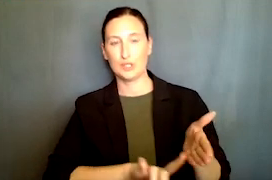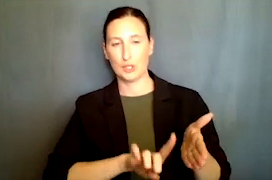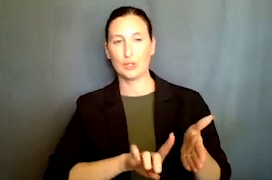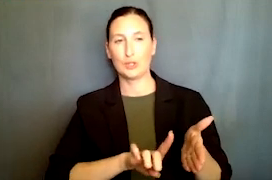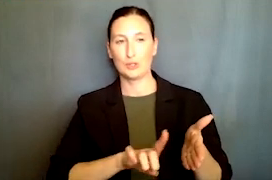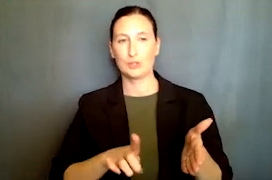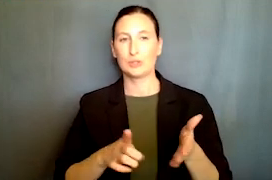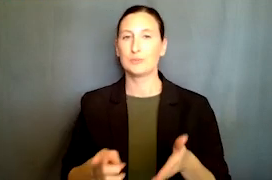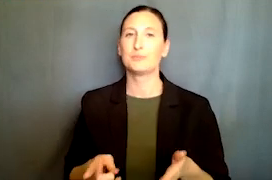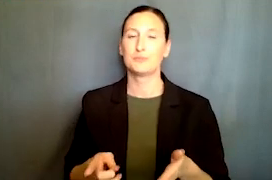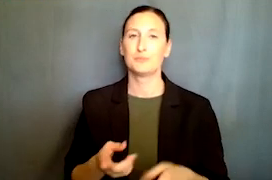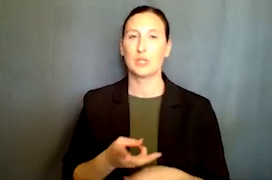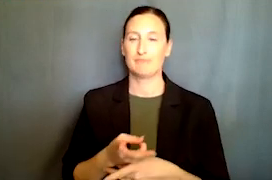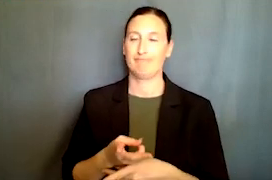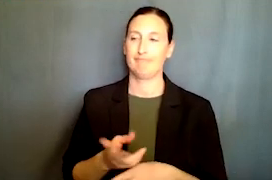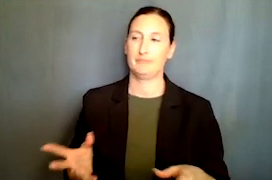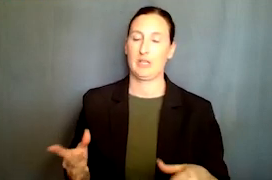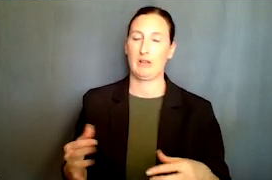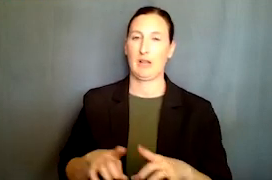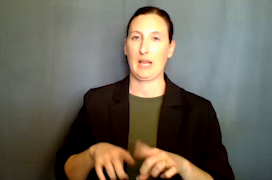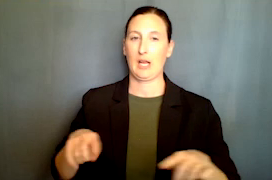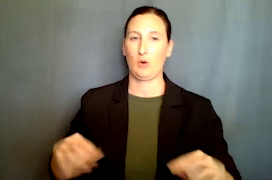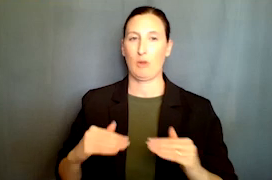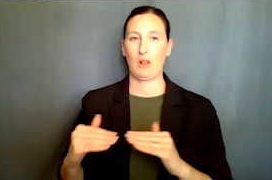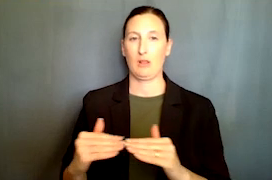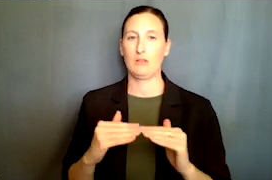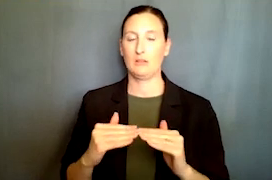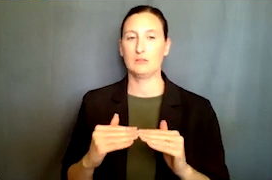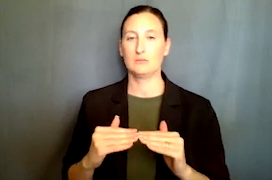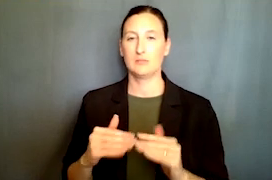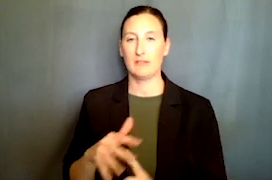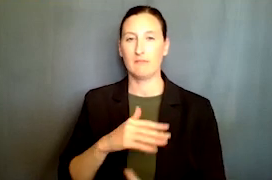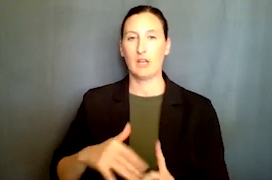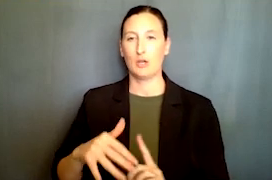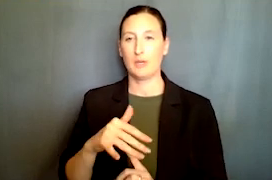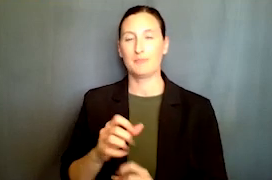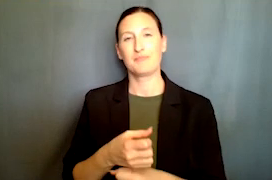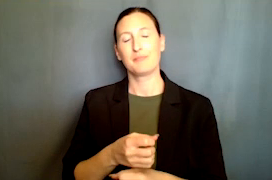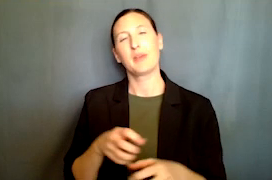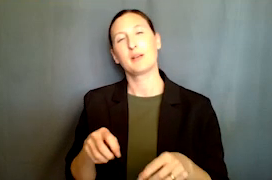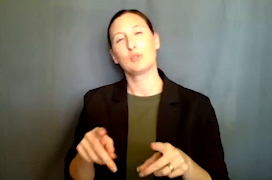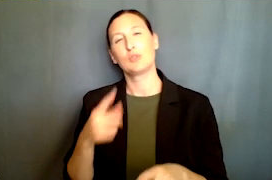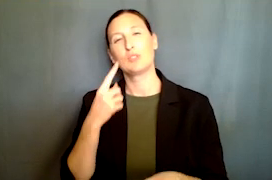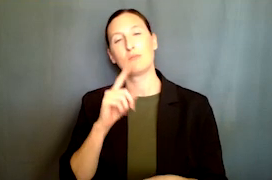and equitable environment partnerships, improve astronomy research and create opportunities for students and faculty research,